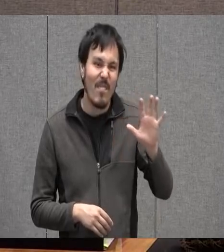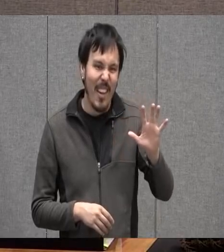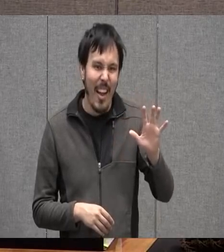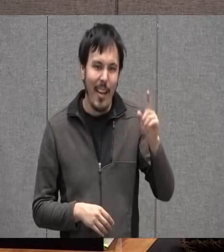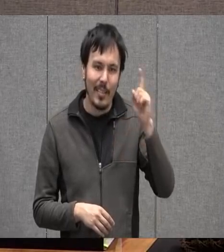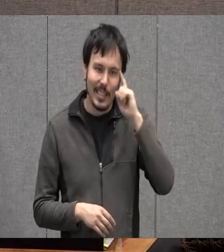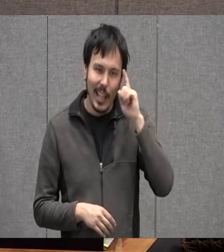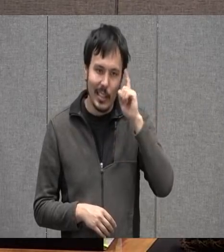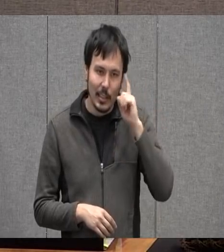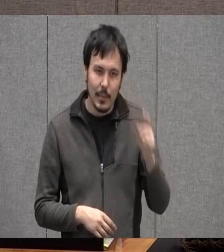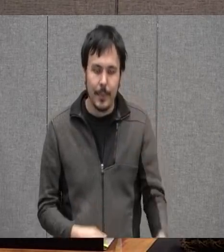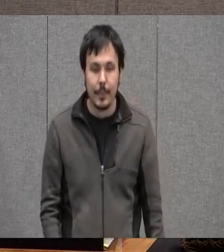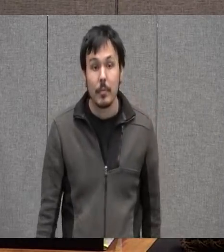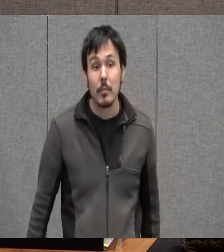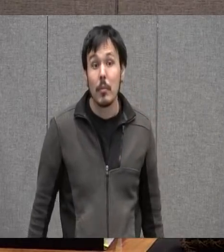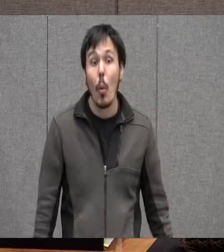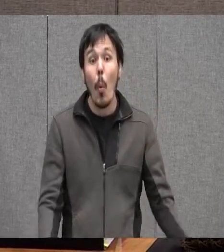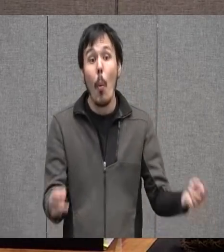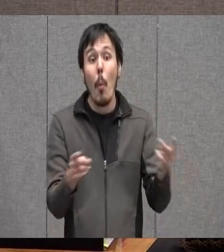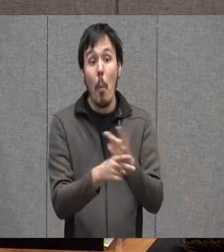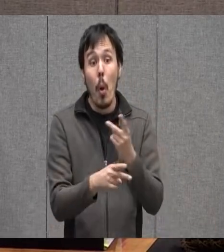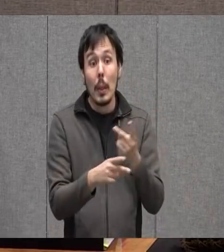We can also use multiplication to figure this out, right?